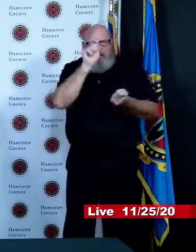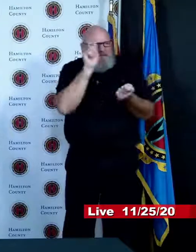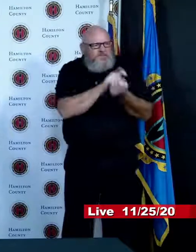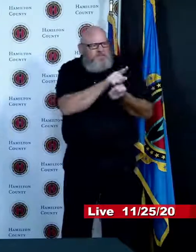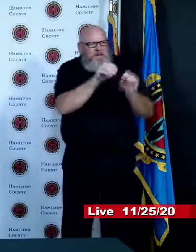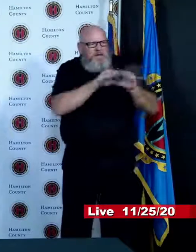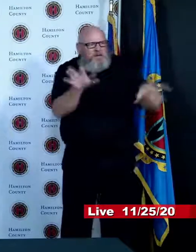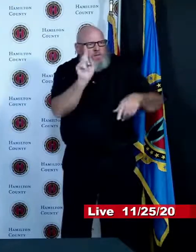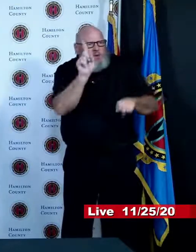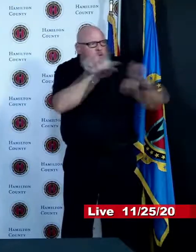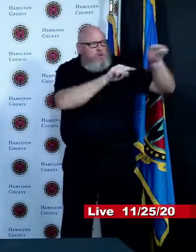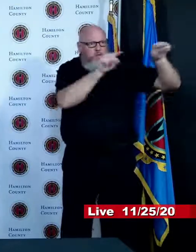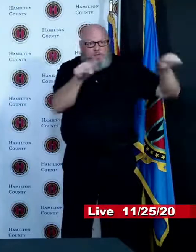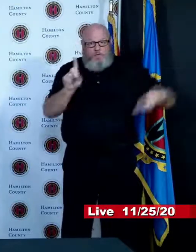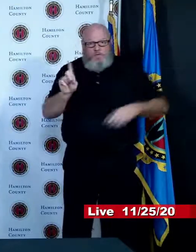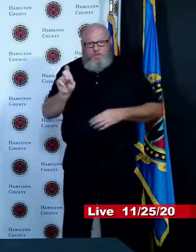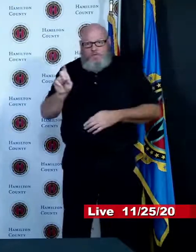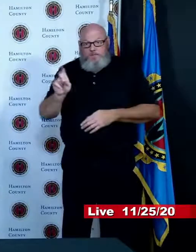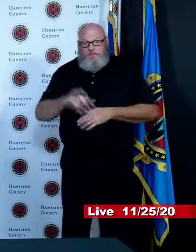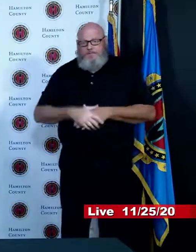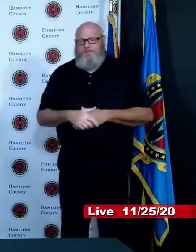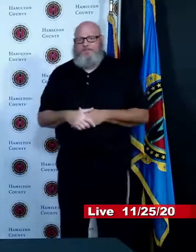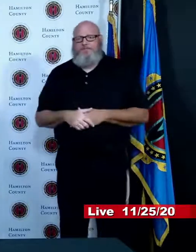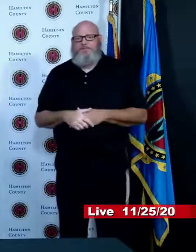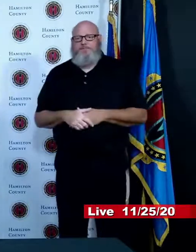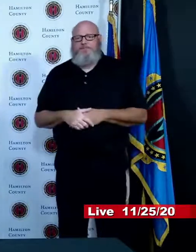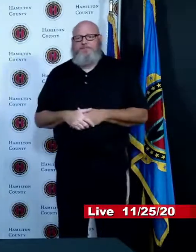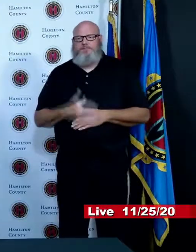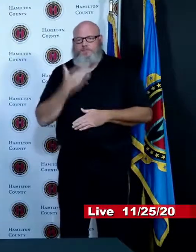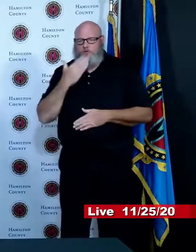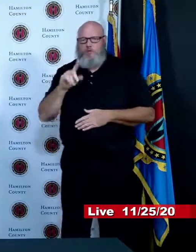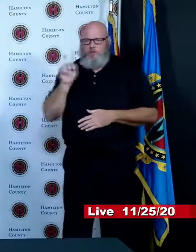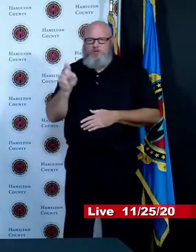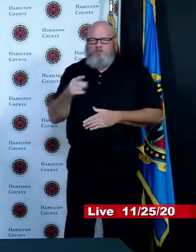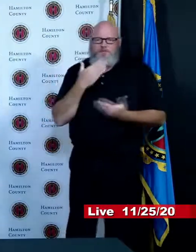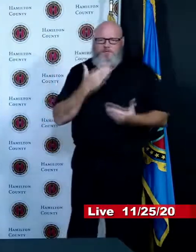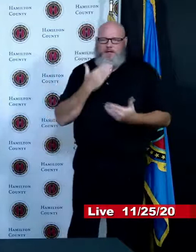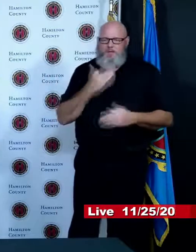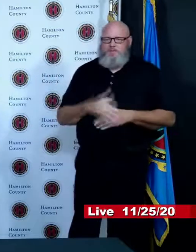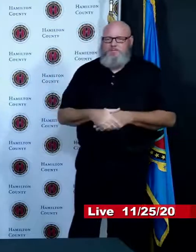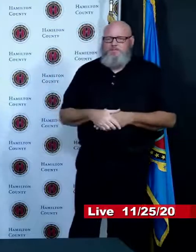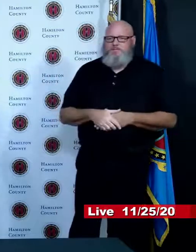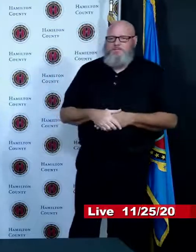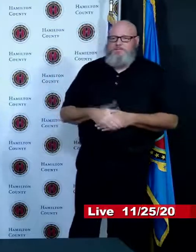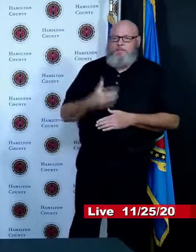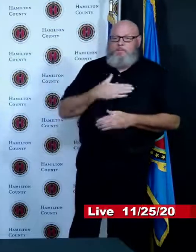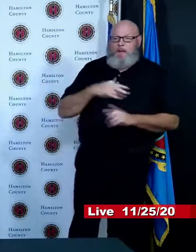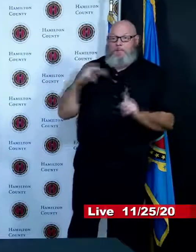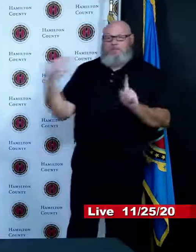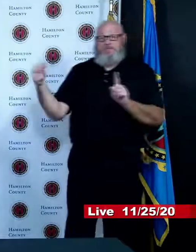thanks for those questions I'll start from from my perspective the data we at the local